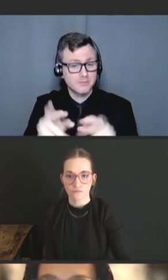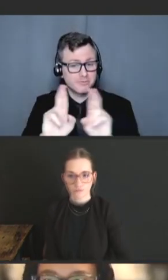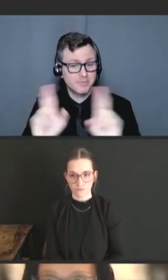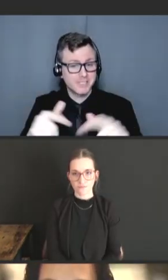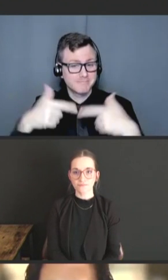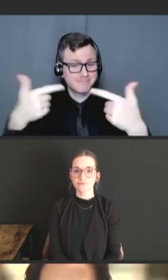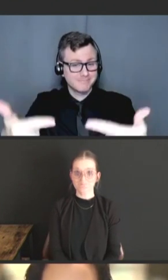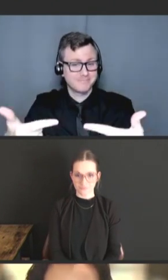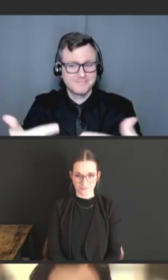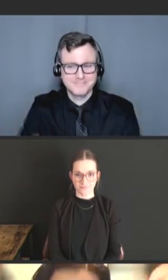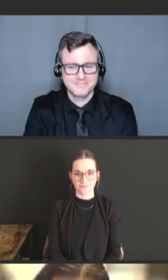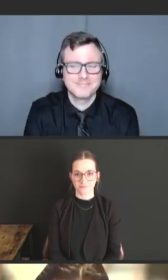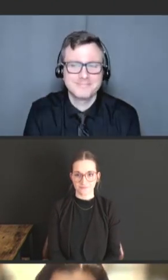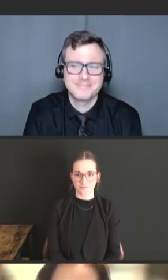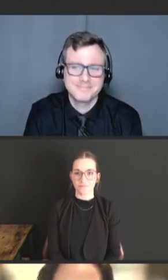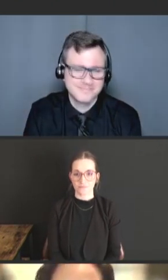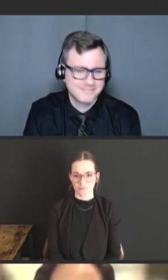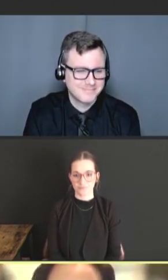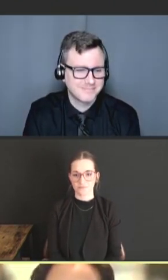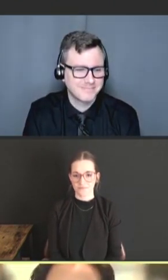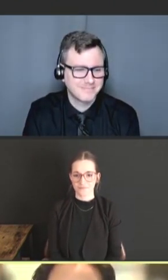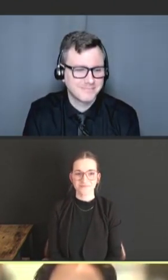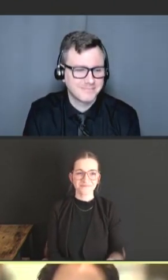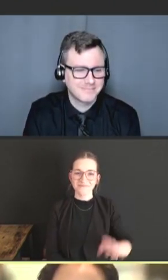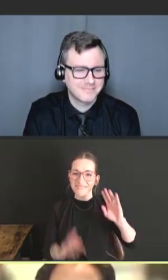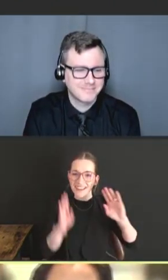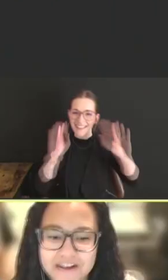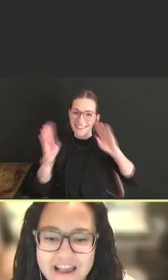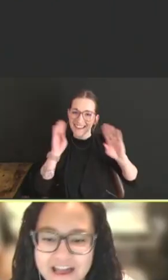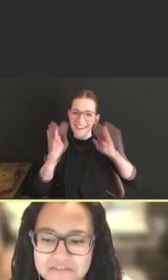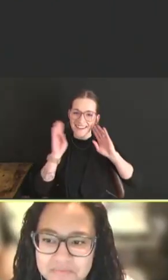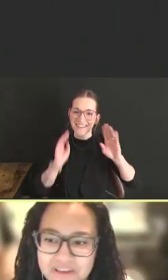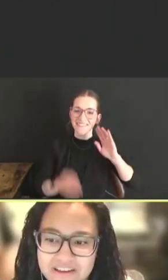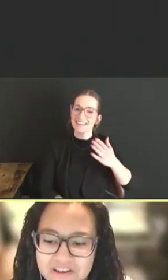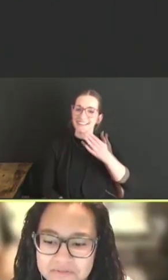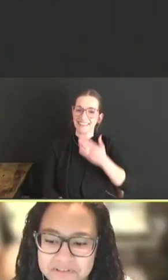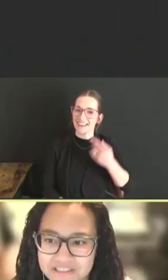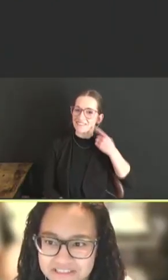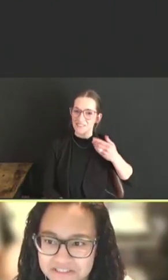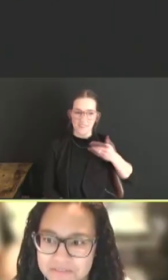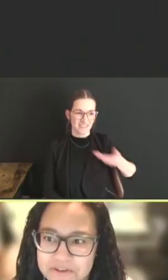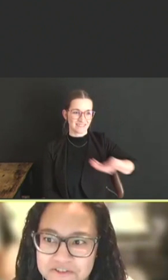Christina Graham: Hello, and thank you for having me. I'd like to give a special